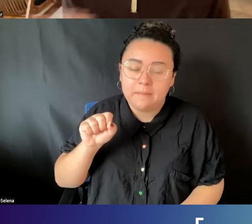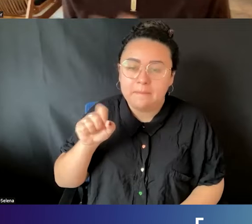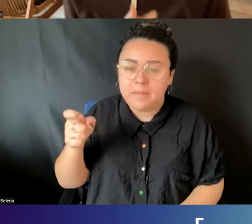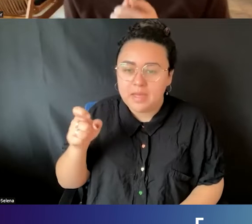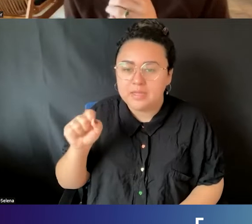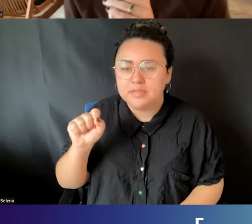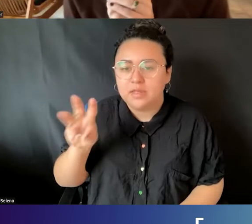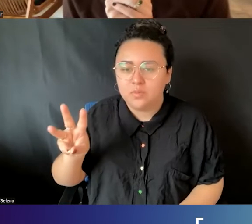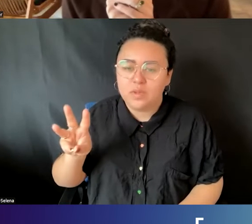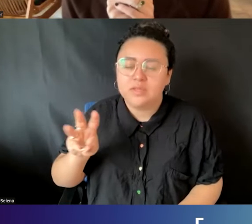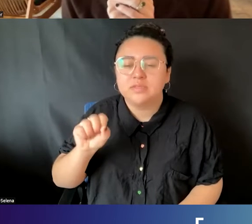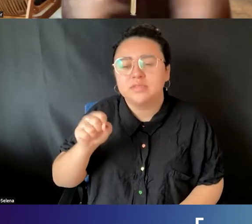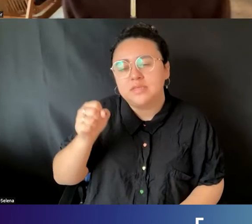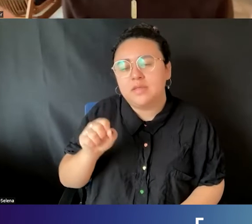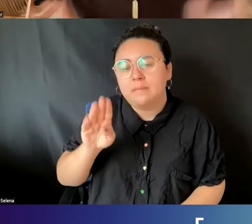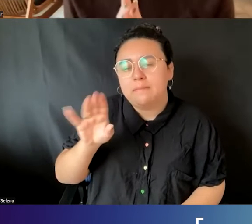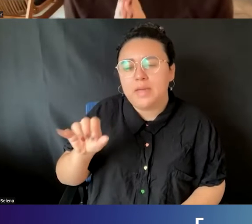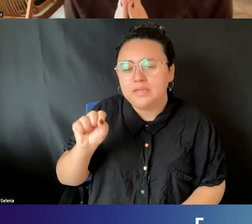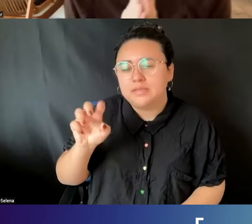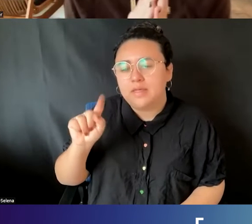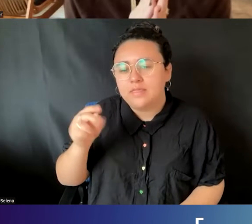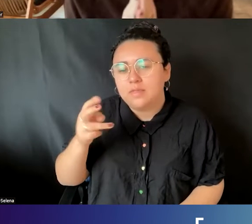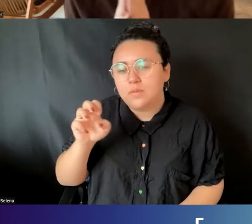and a marketplace ostensibly behind it.